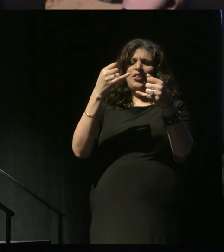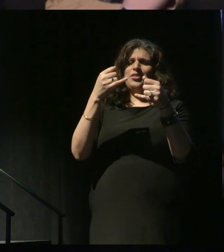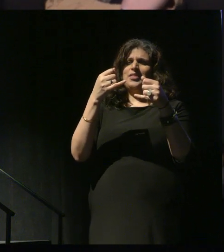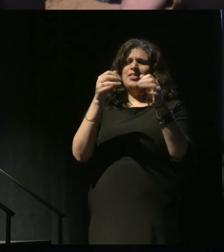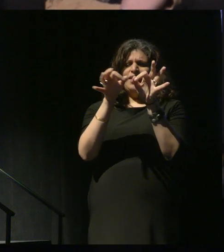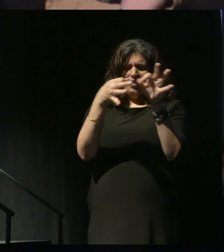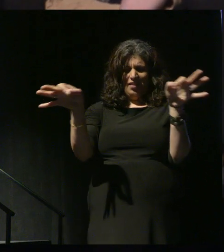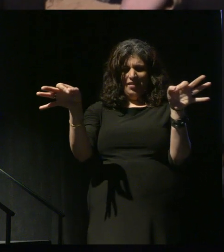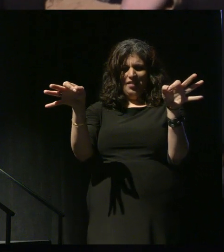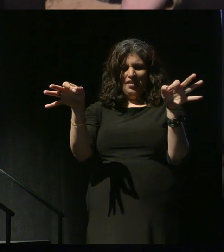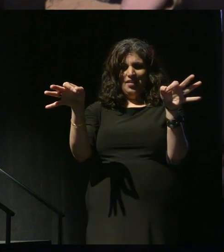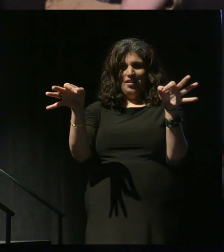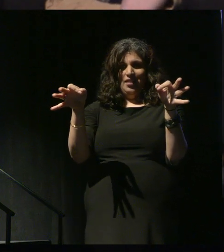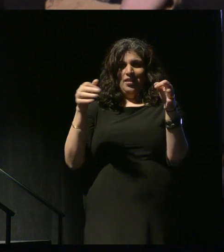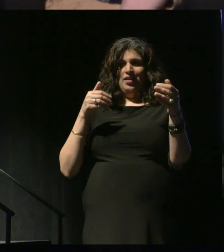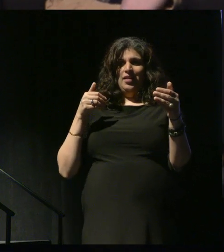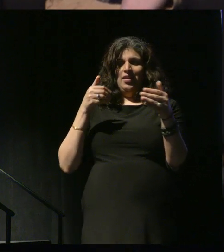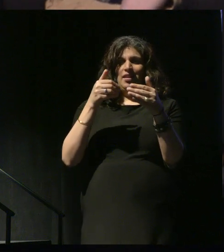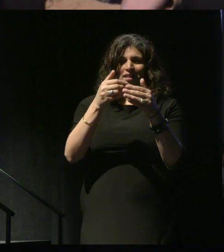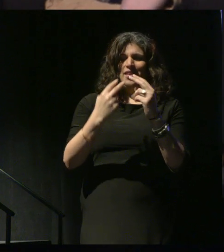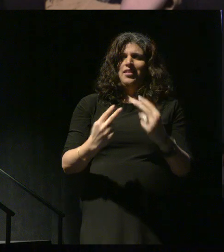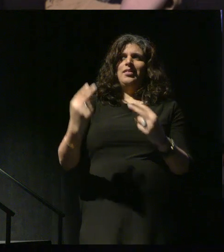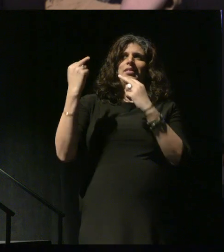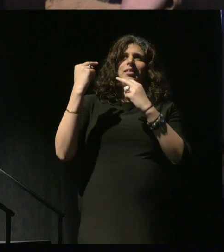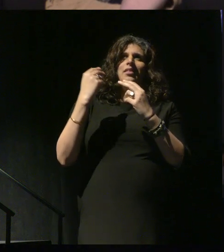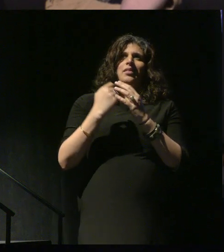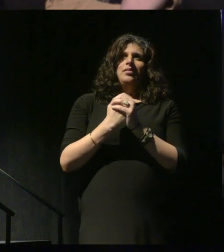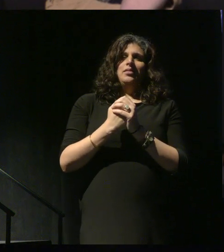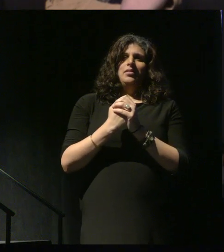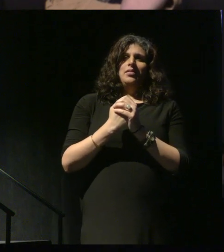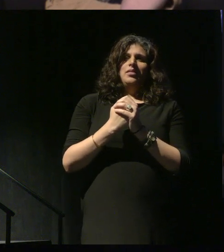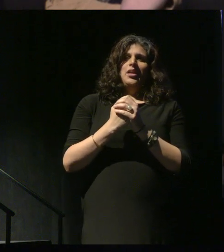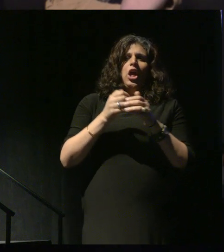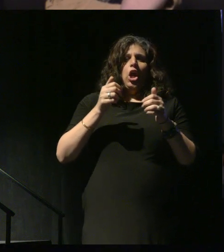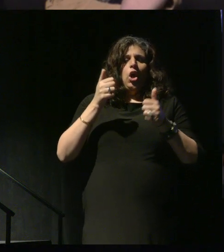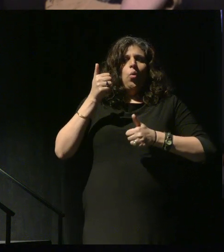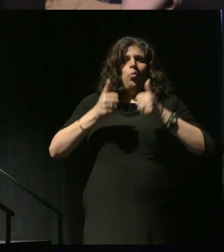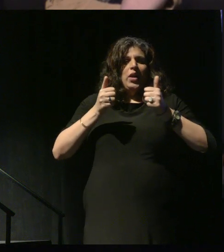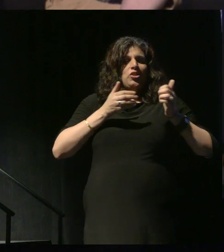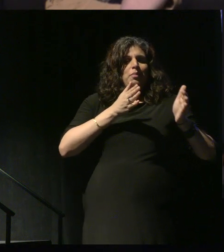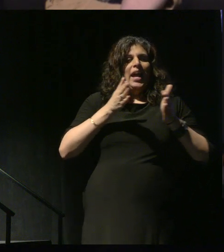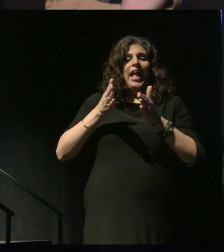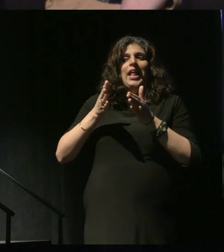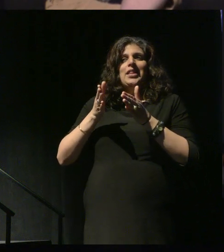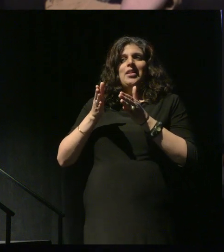or maybe it's the last line of the memoir that's about like, which path would've been the fairest no one can say. Mm, right?